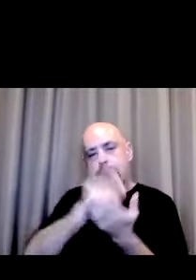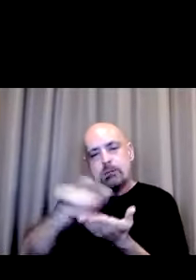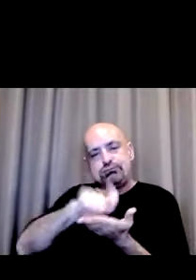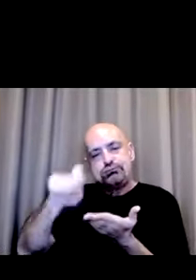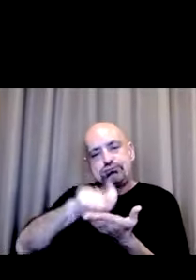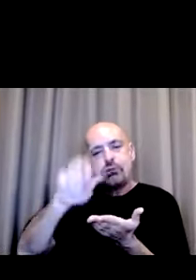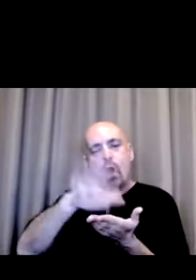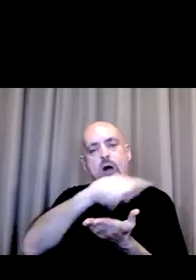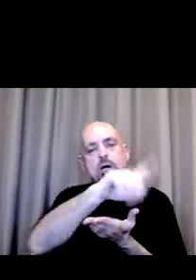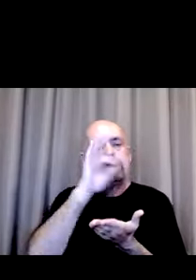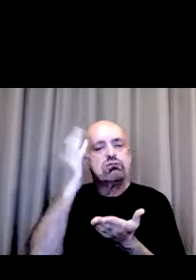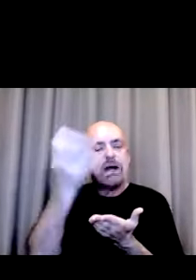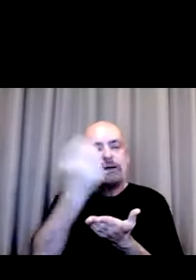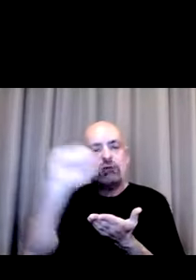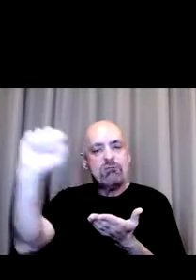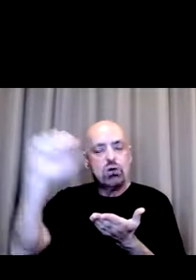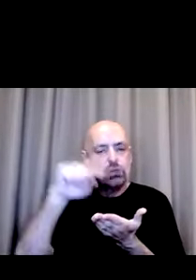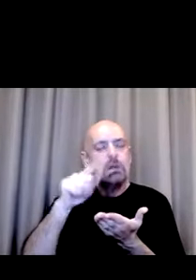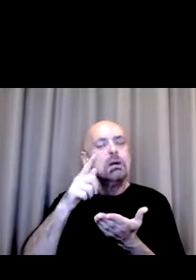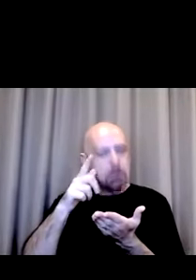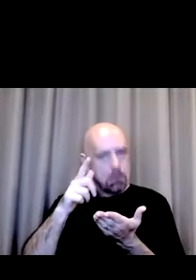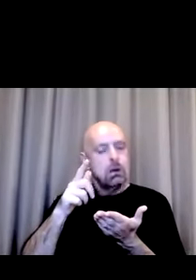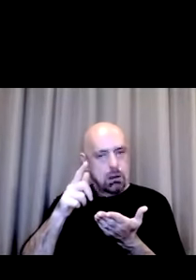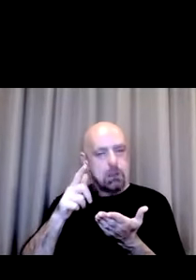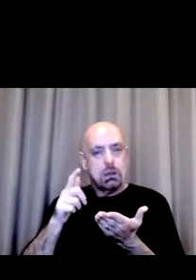they took in many ways often the views in the 2 great